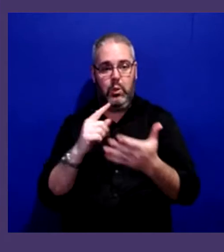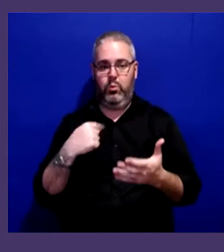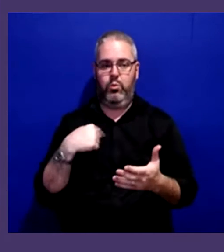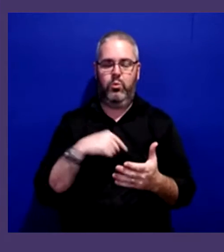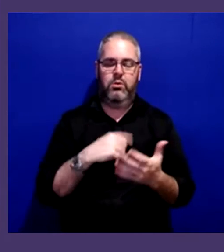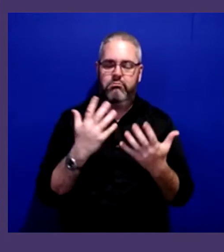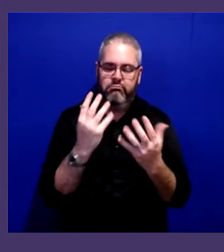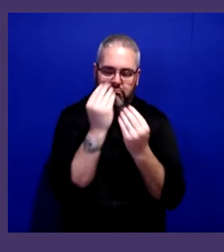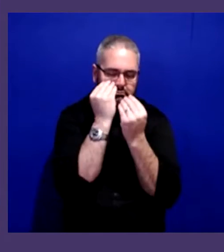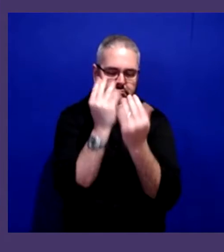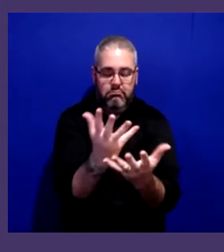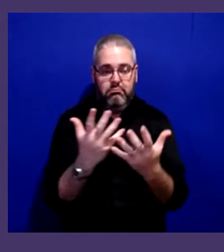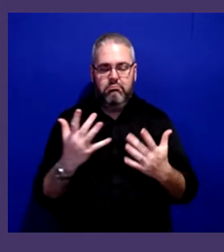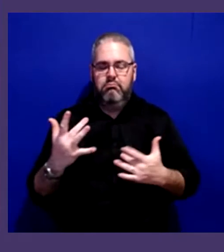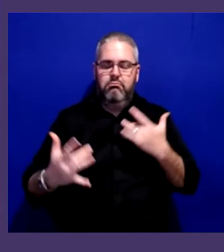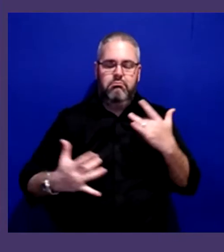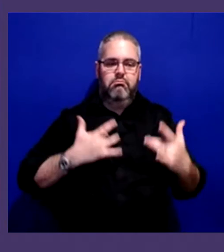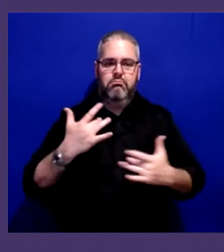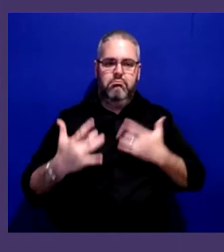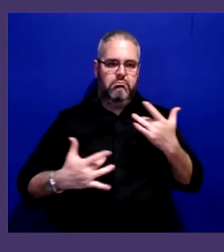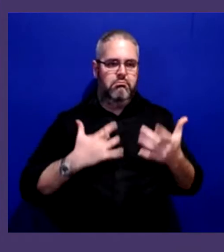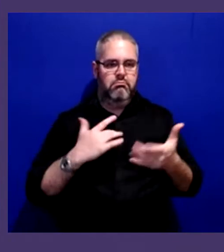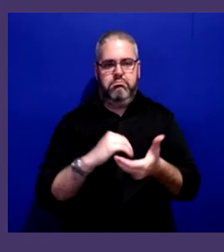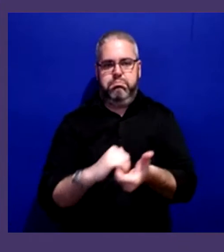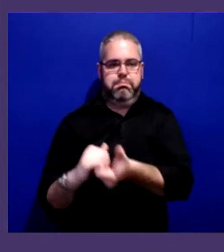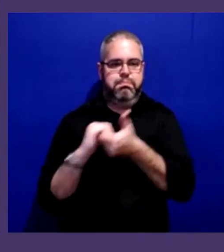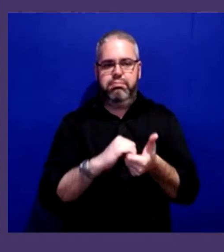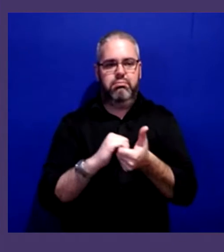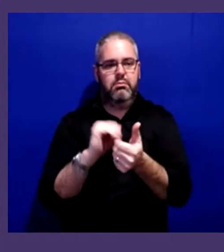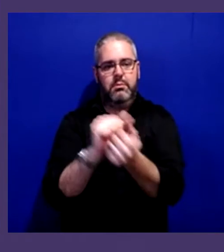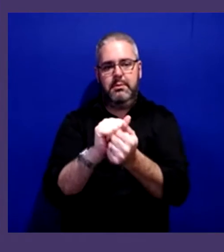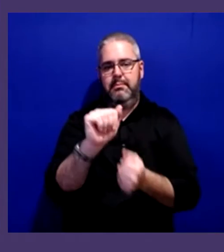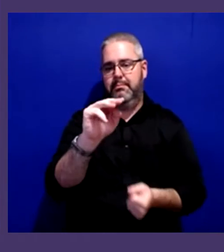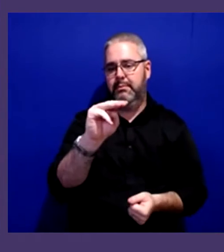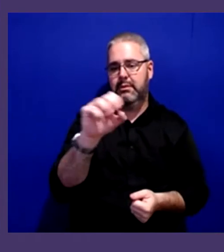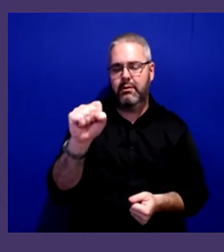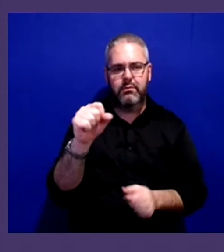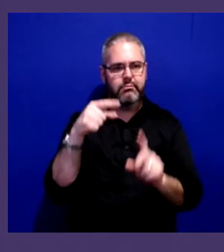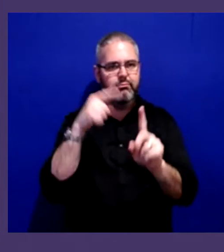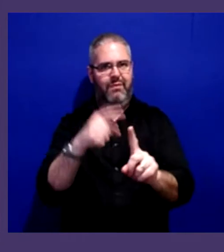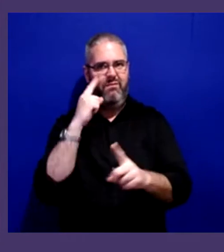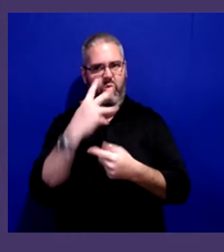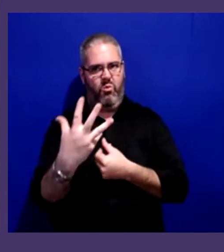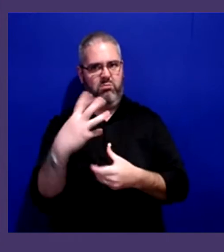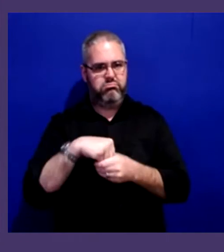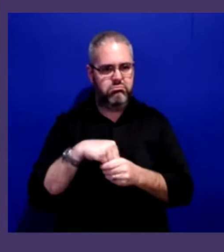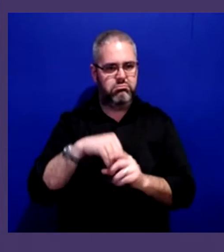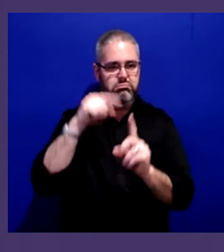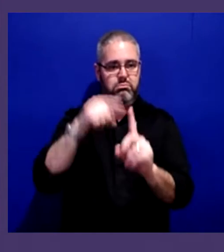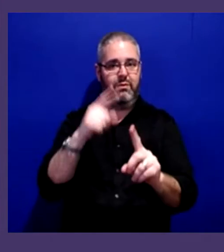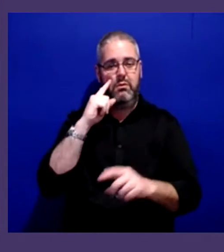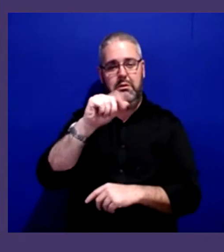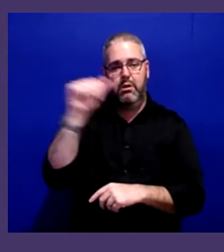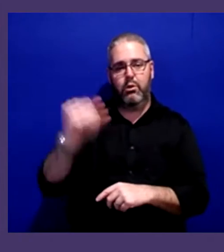collaborate with Microsoft to improve the inclusivity specifically of the Azure AI Studio product